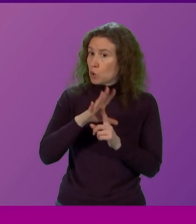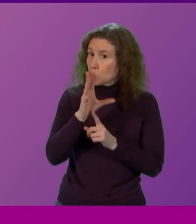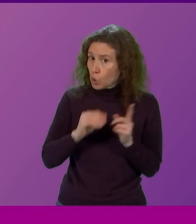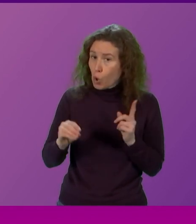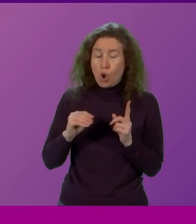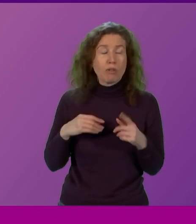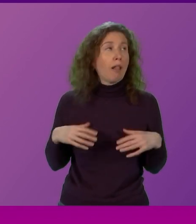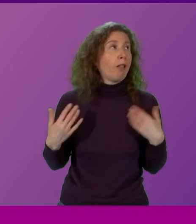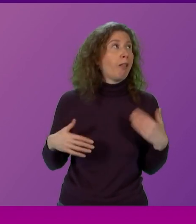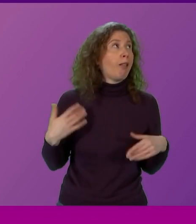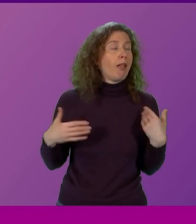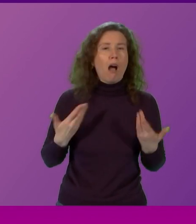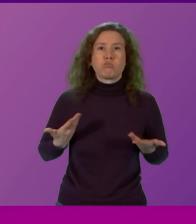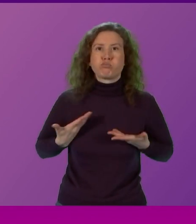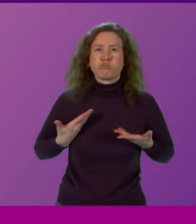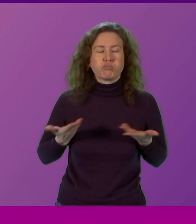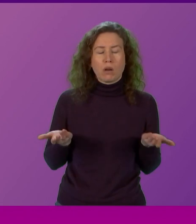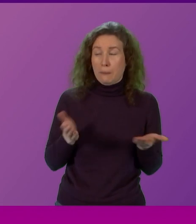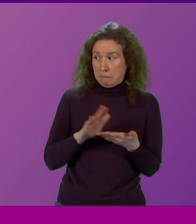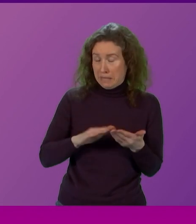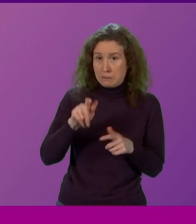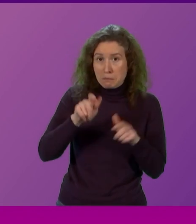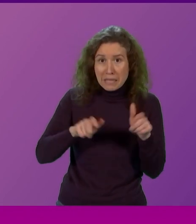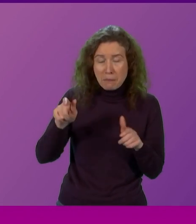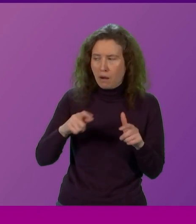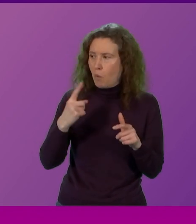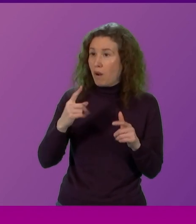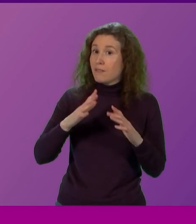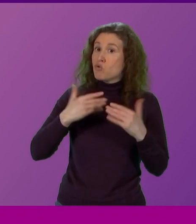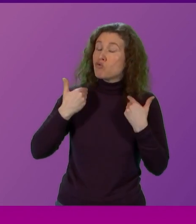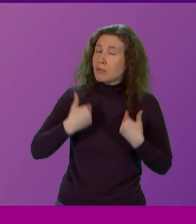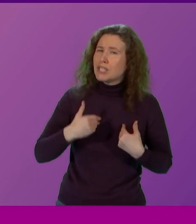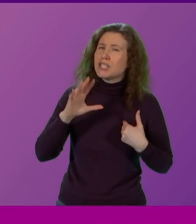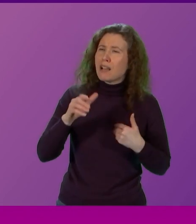inaction and indifference has caused people in one of the richest countries in the world